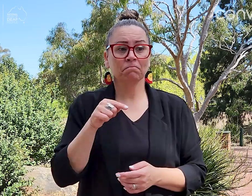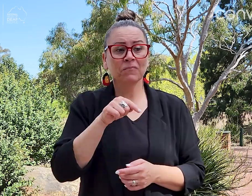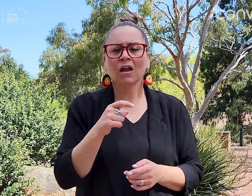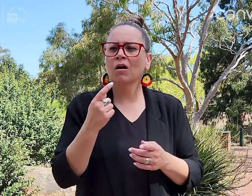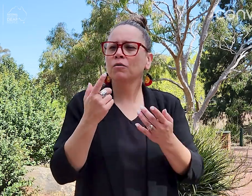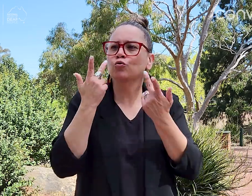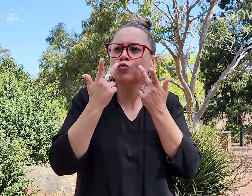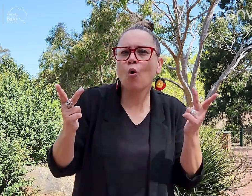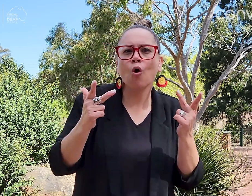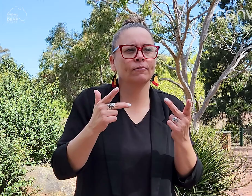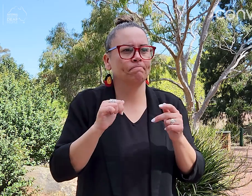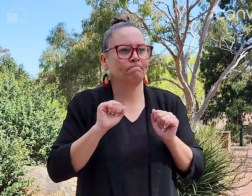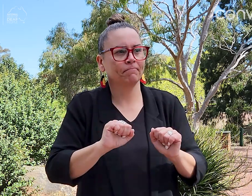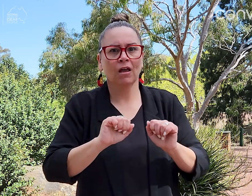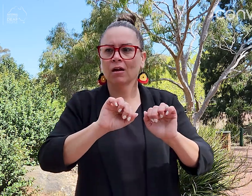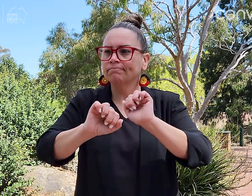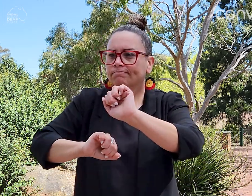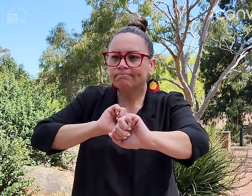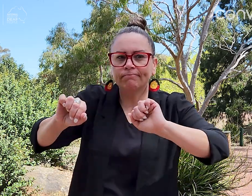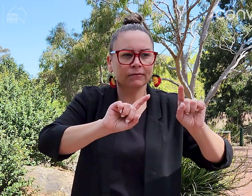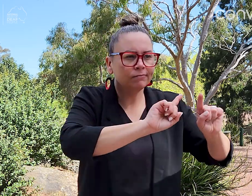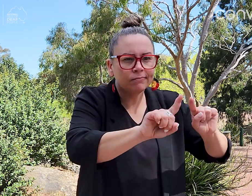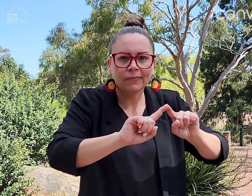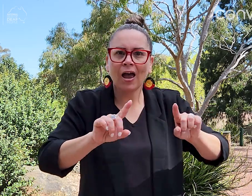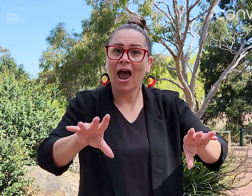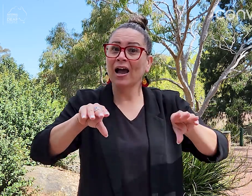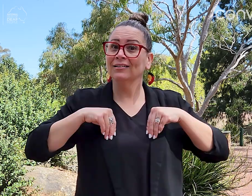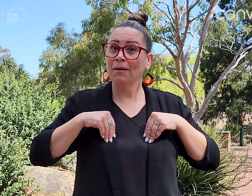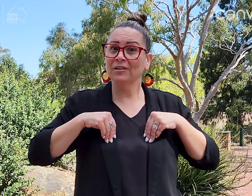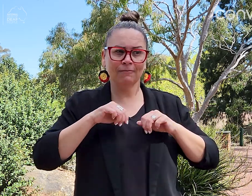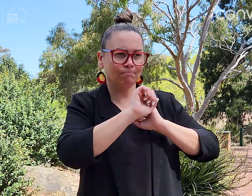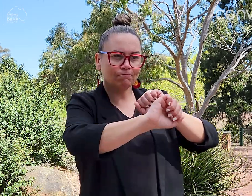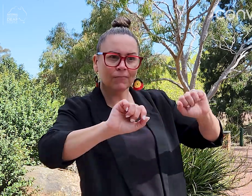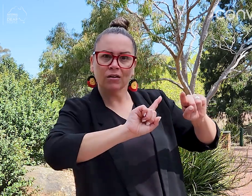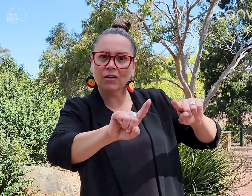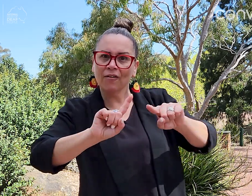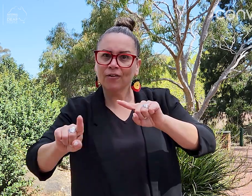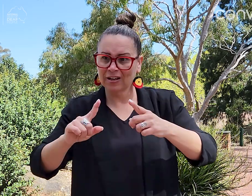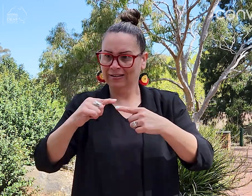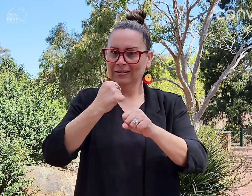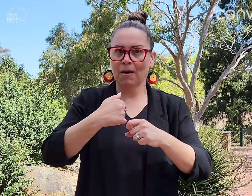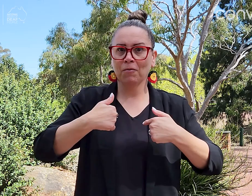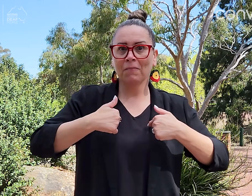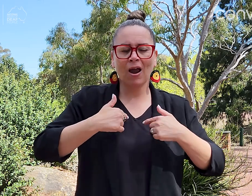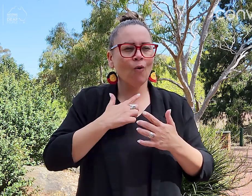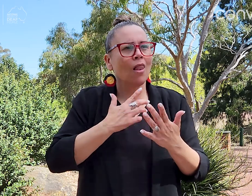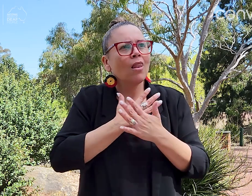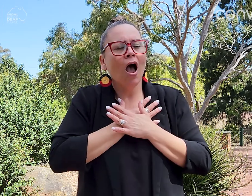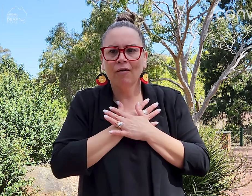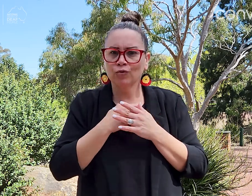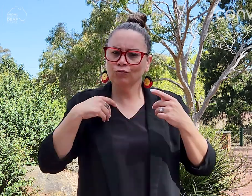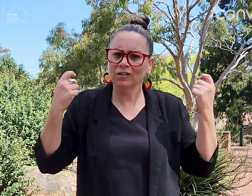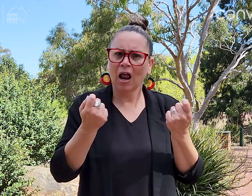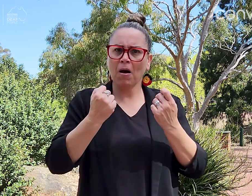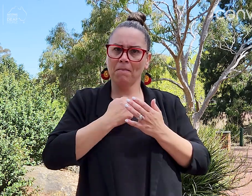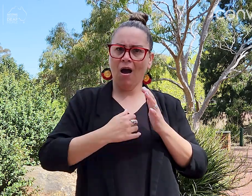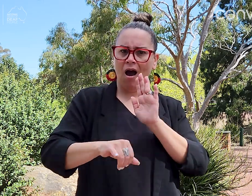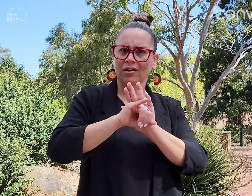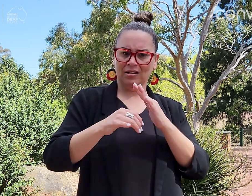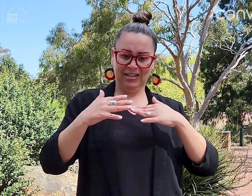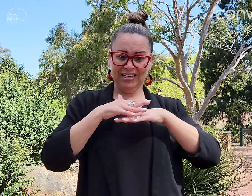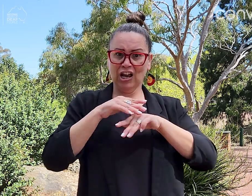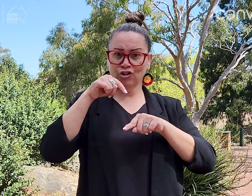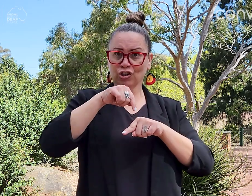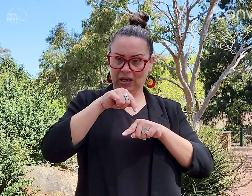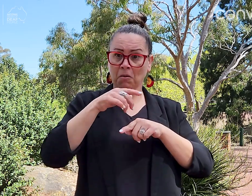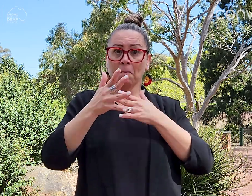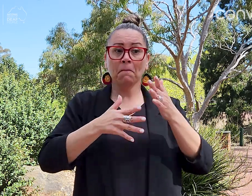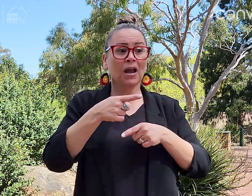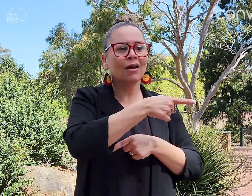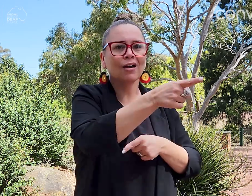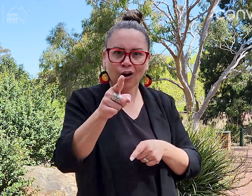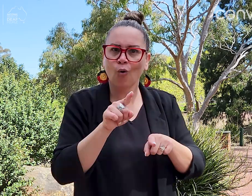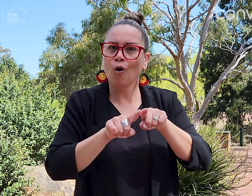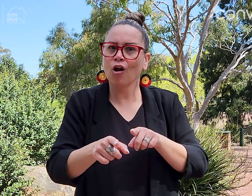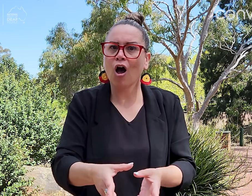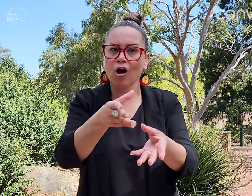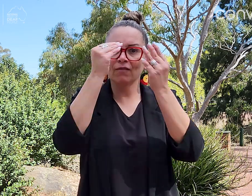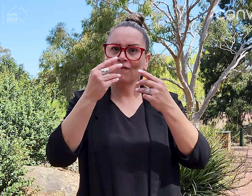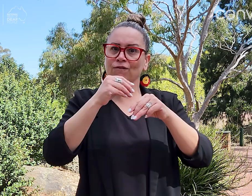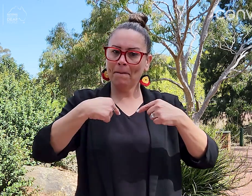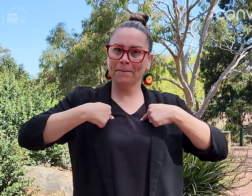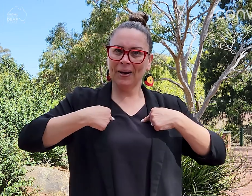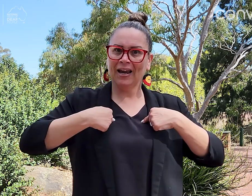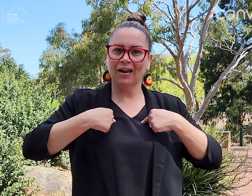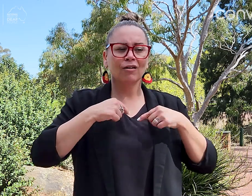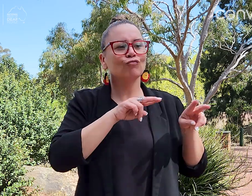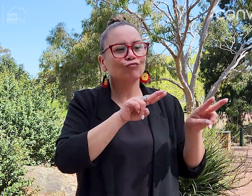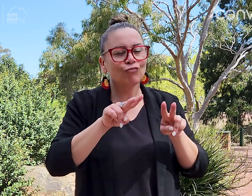I love to celebrate the intersectionality of my identity so that others can learn from me.